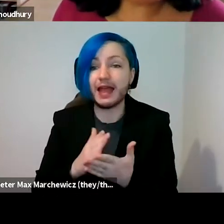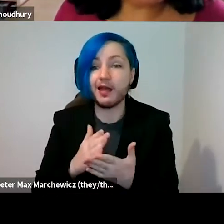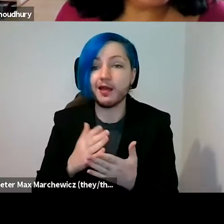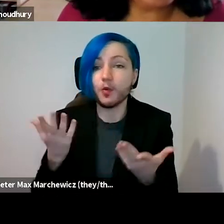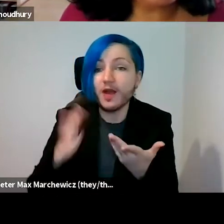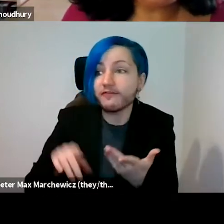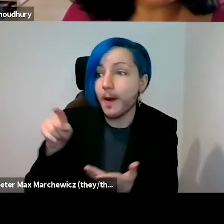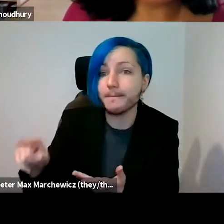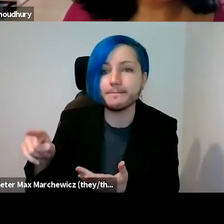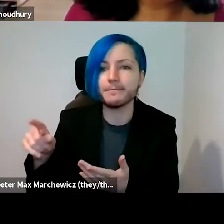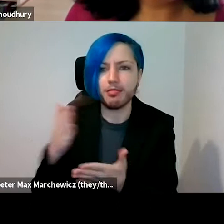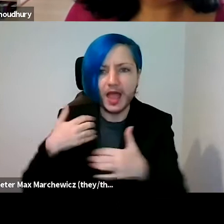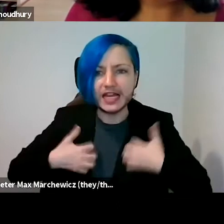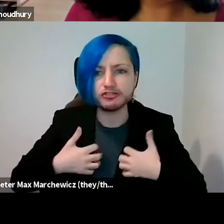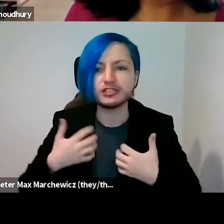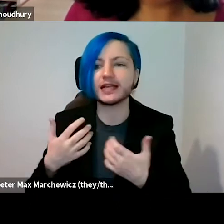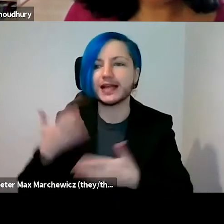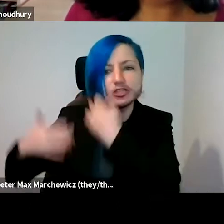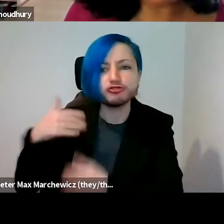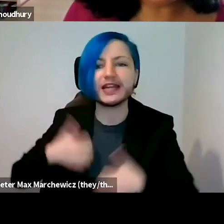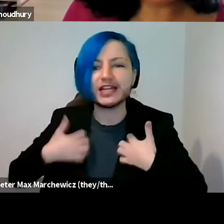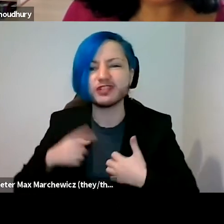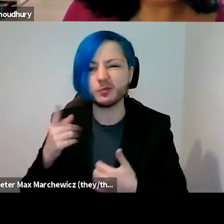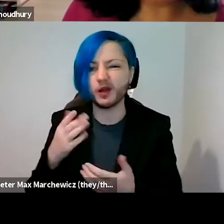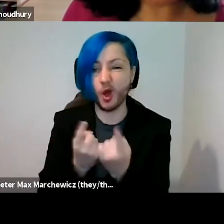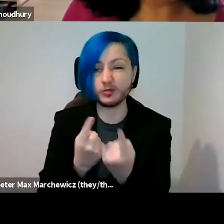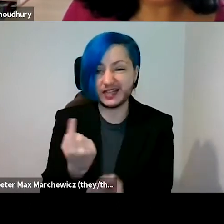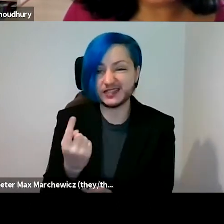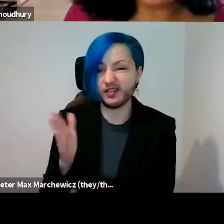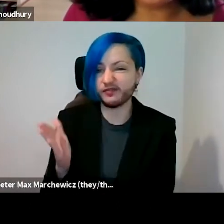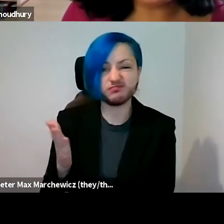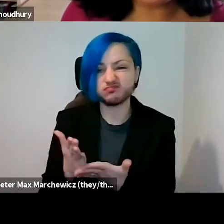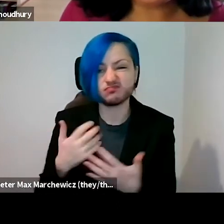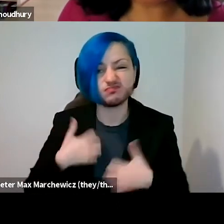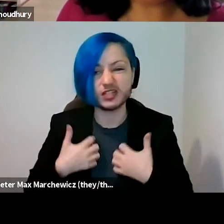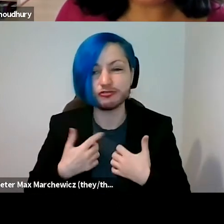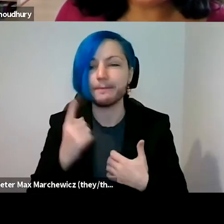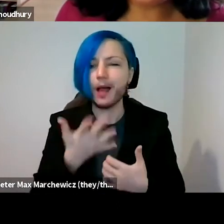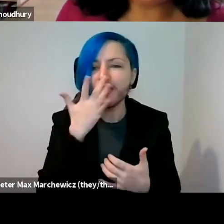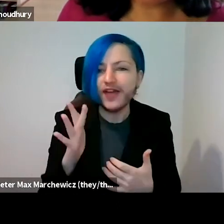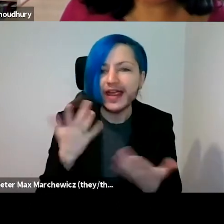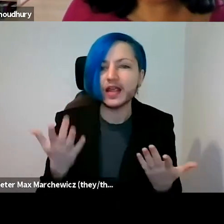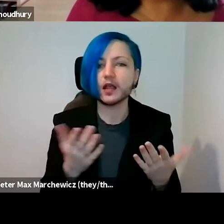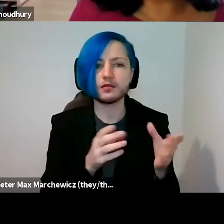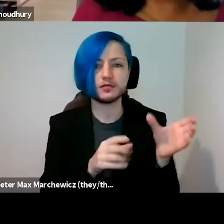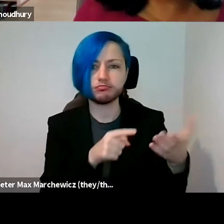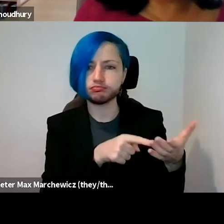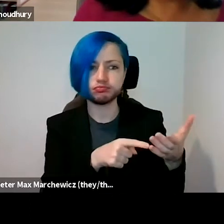and different, exotic of course, but the fakes, or imitations, in contrast, are not limited,